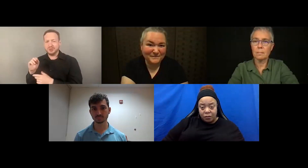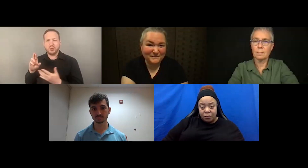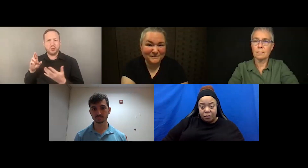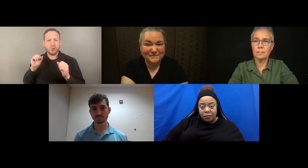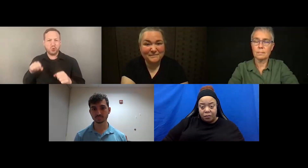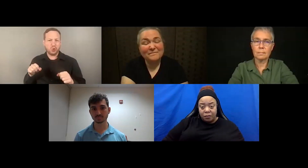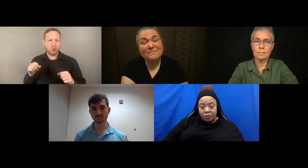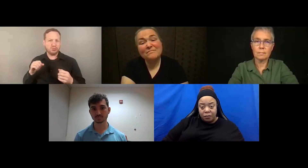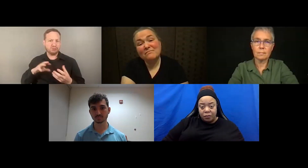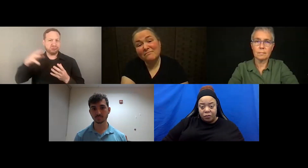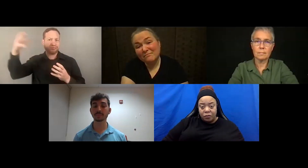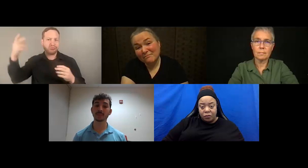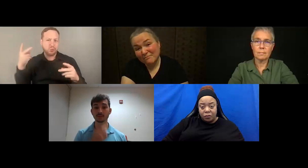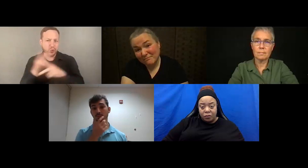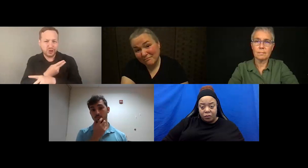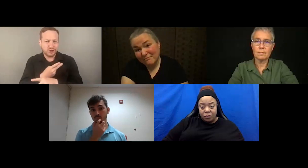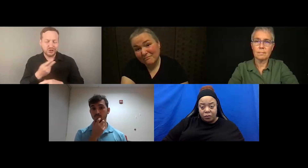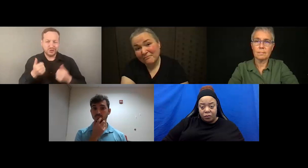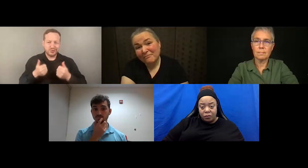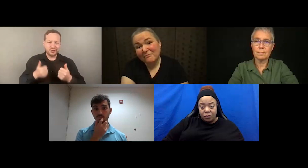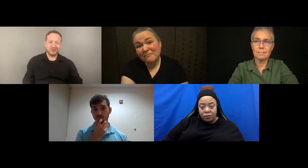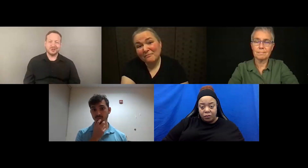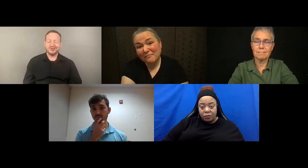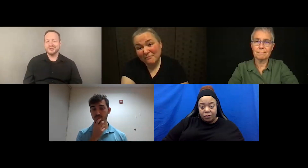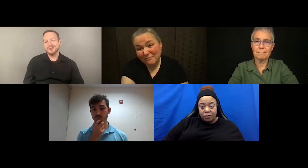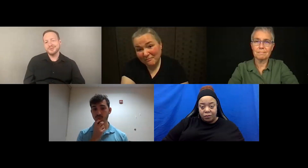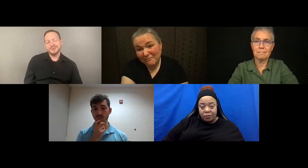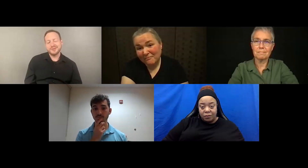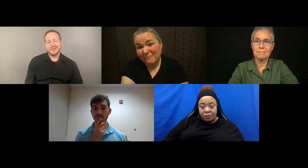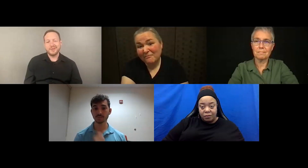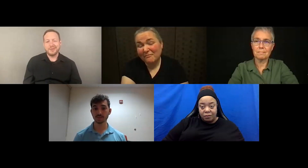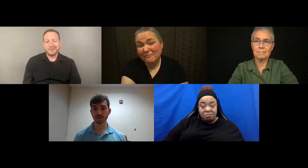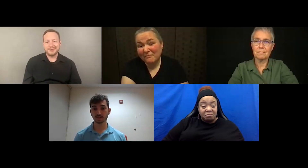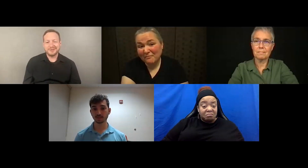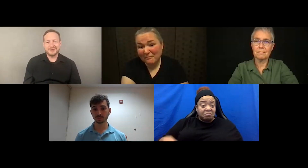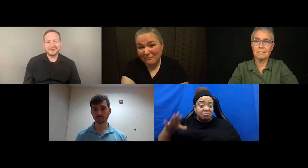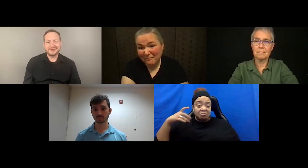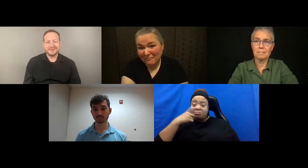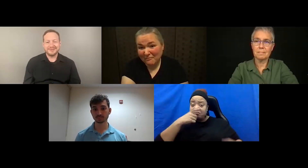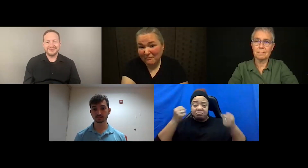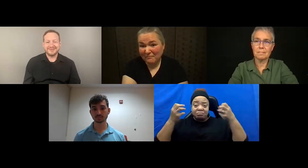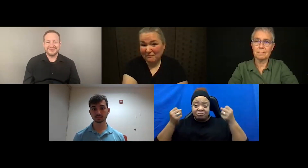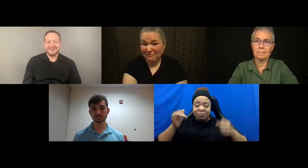more than a human could? Or will it make the equity situation worse?